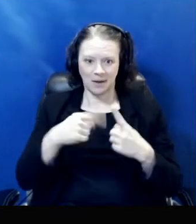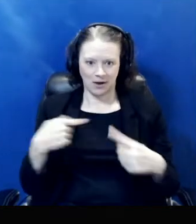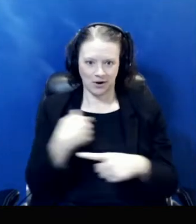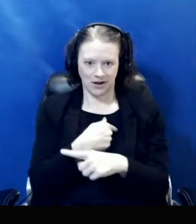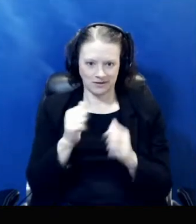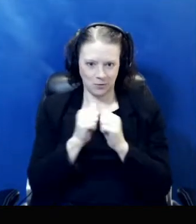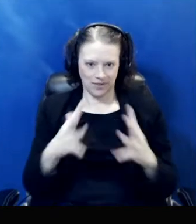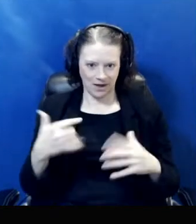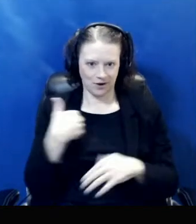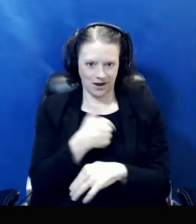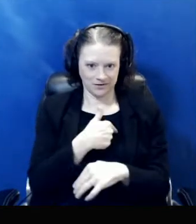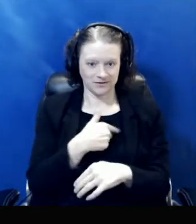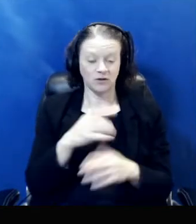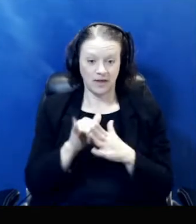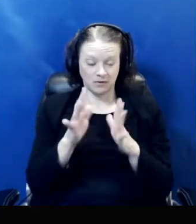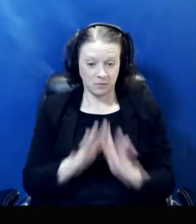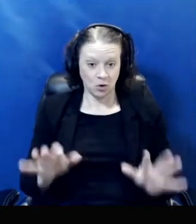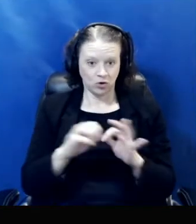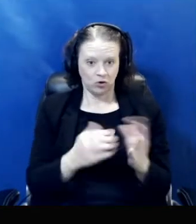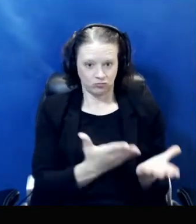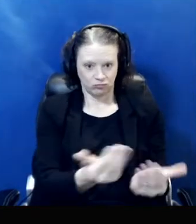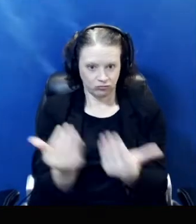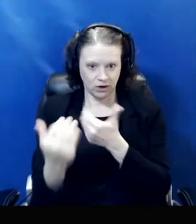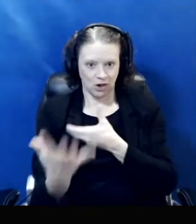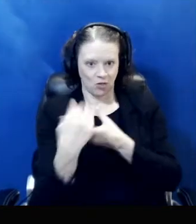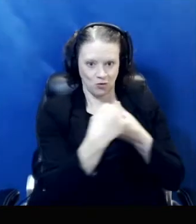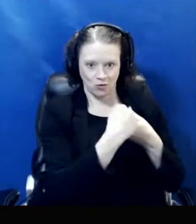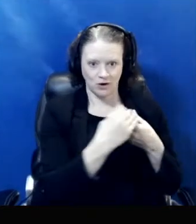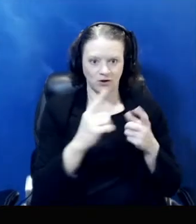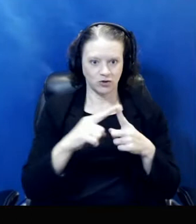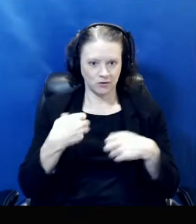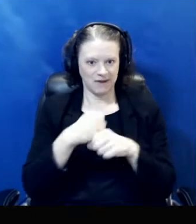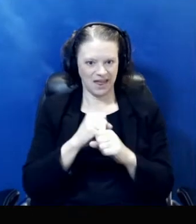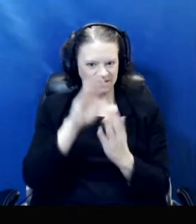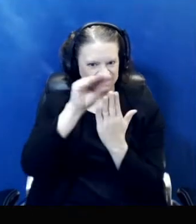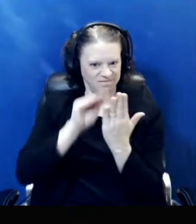together. The other key thing, was it was created by developers for developers.